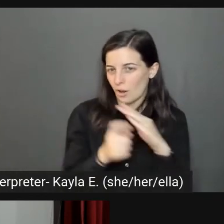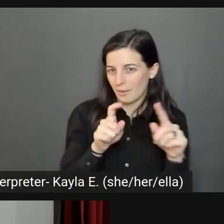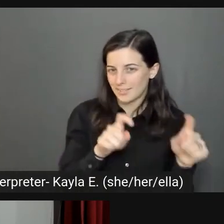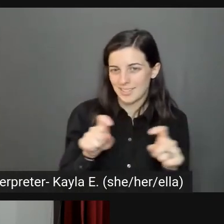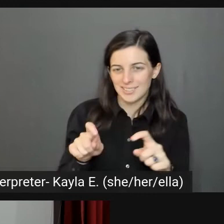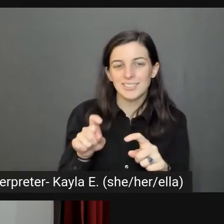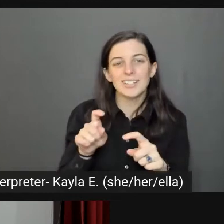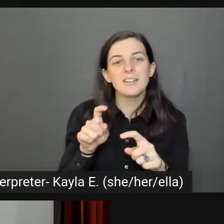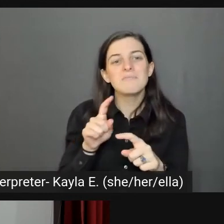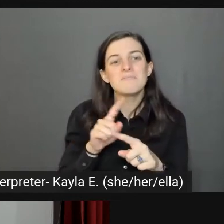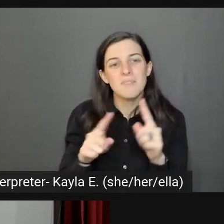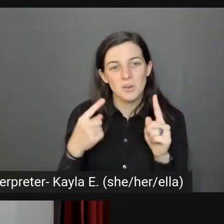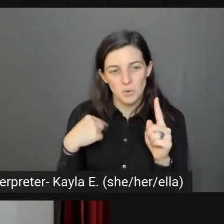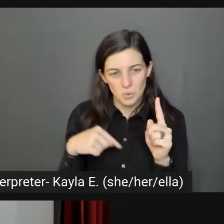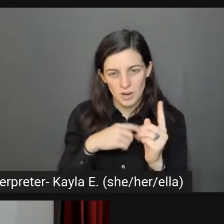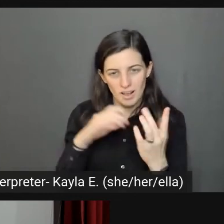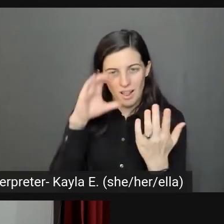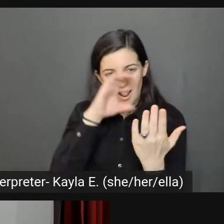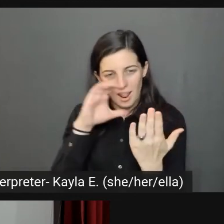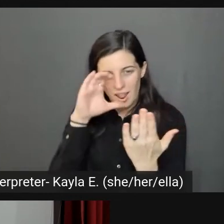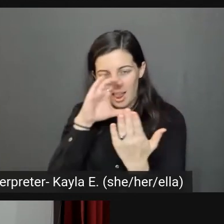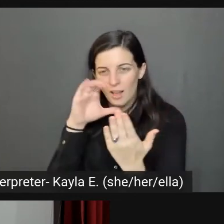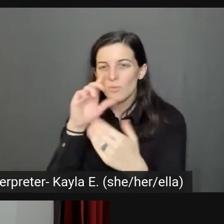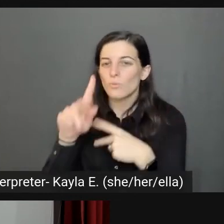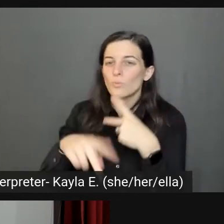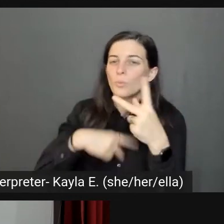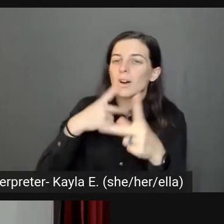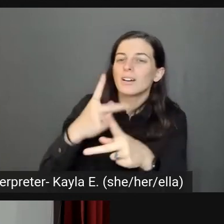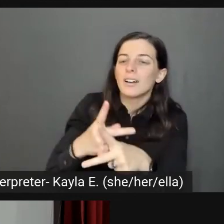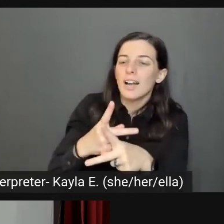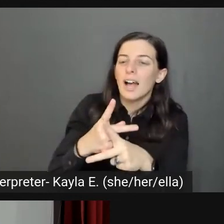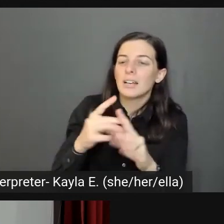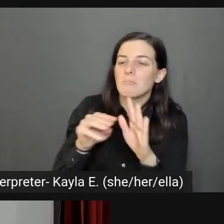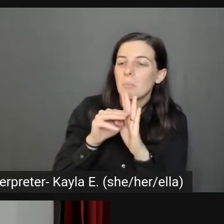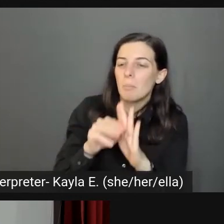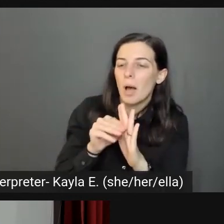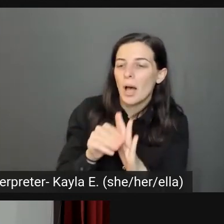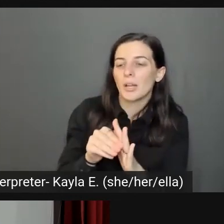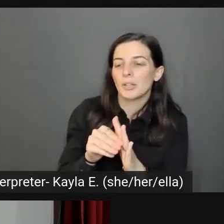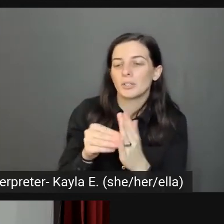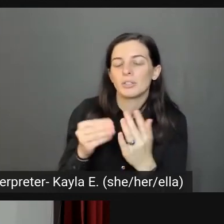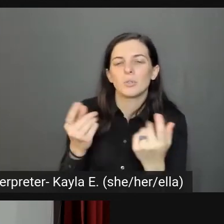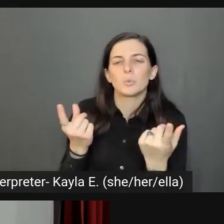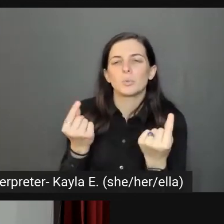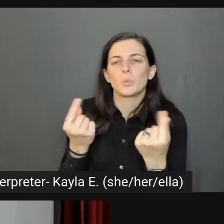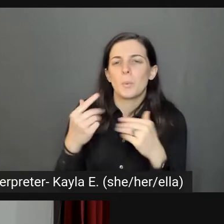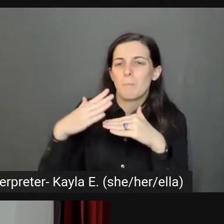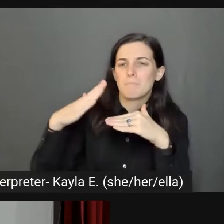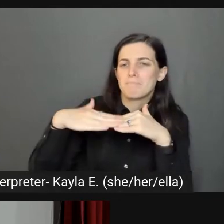We are looking for what can we have as a minimum trial